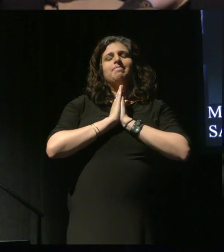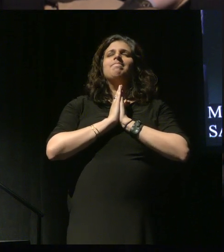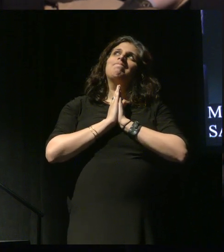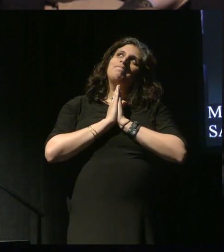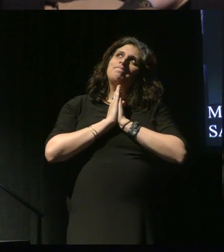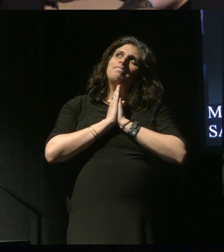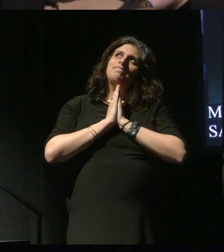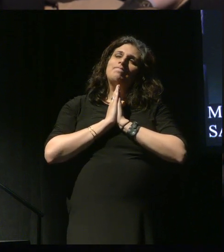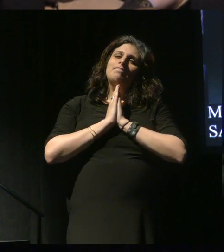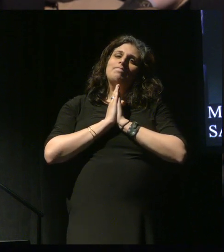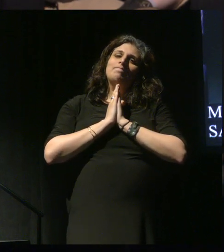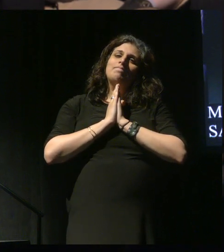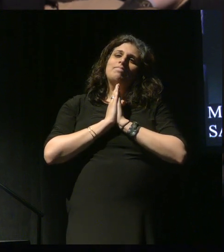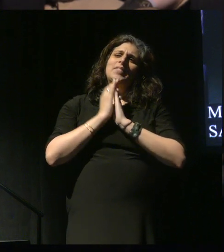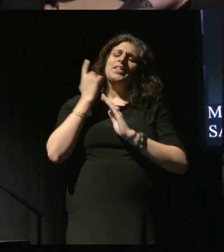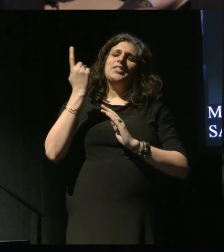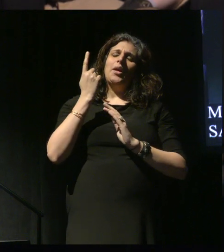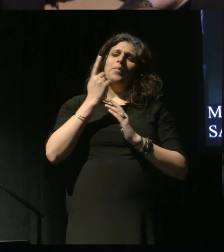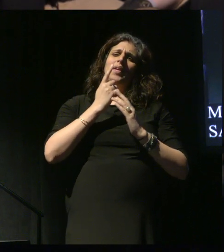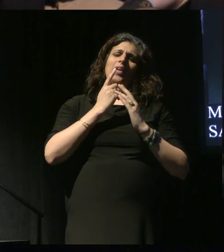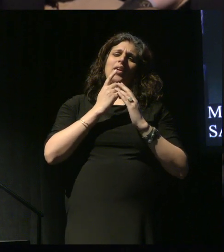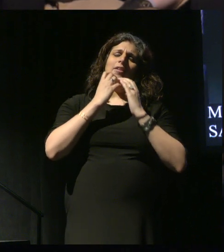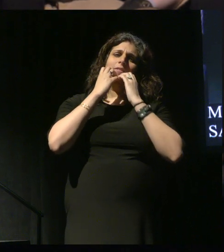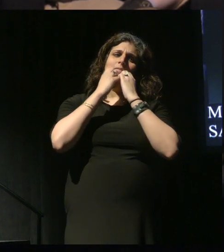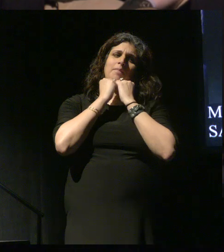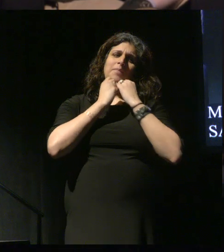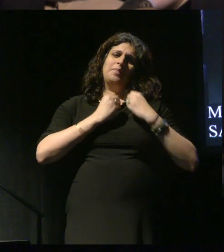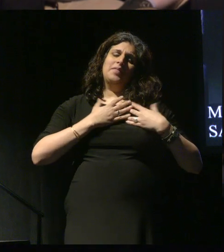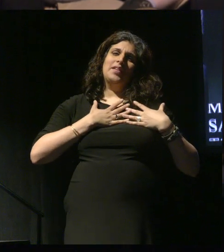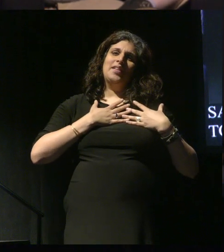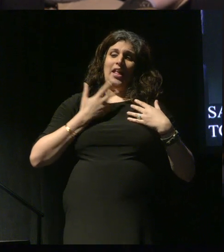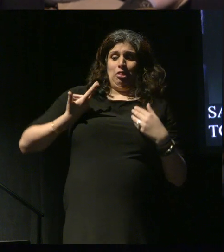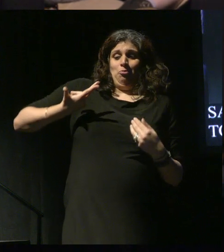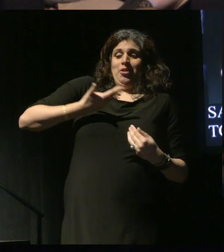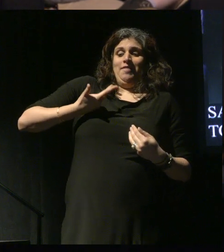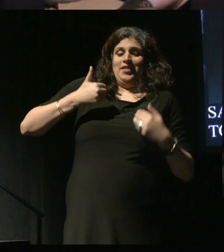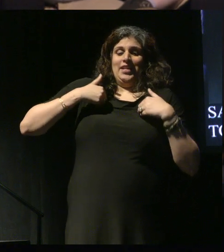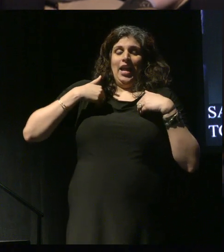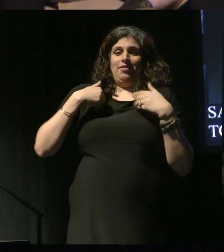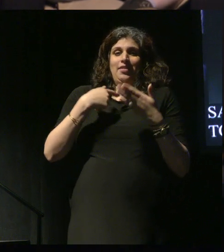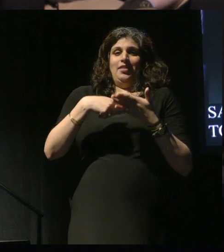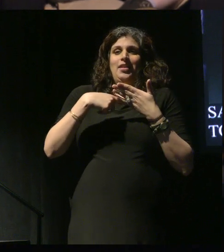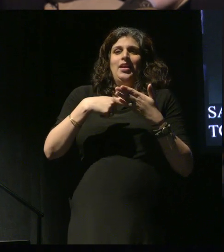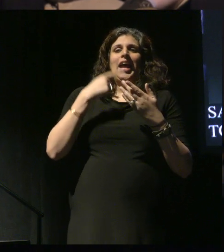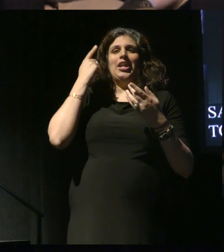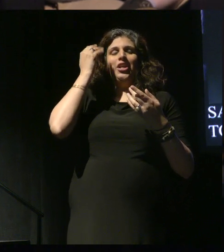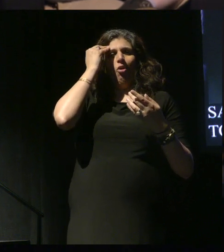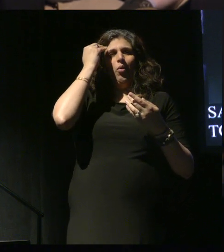there's something really meaningful to me that the three of us are getting to have this conversation. I know we were wondering in our email exchange, like,